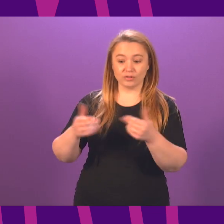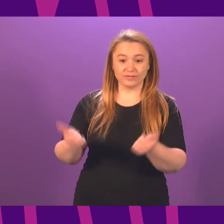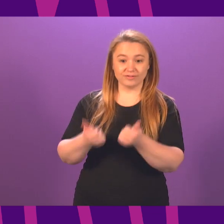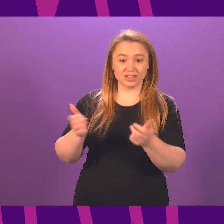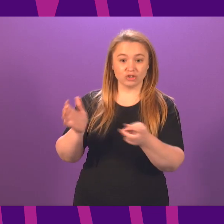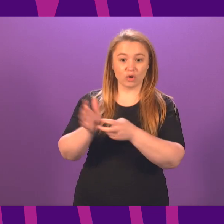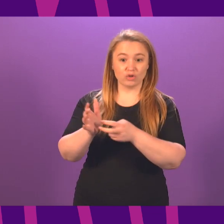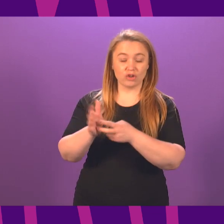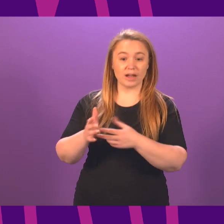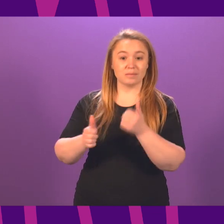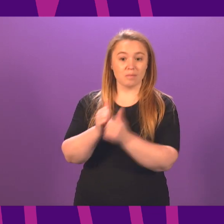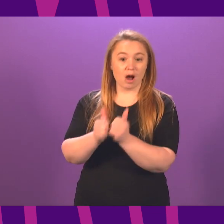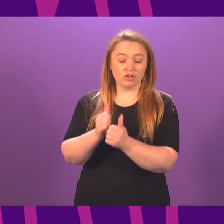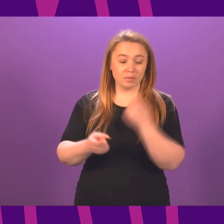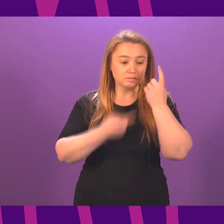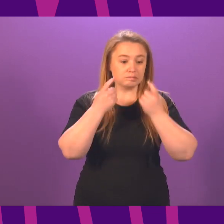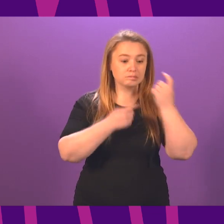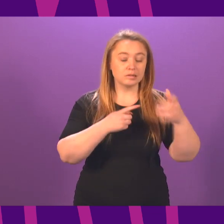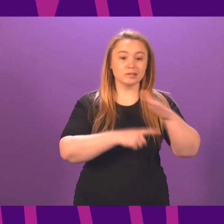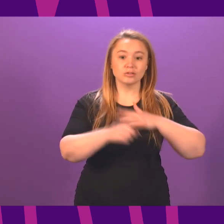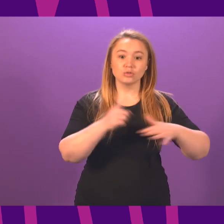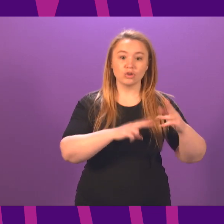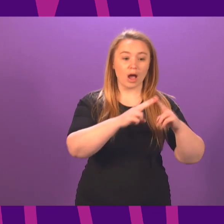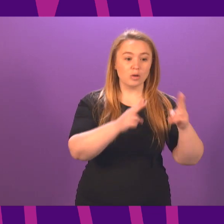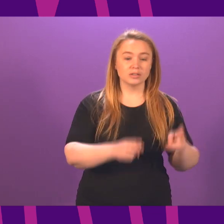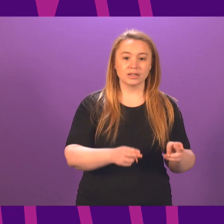social housing. In one instance, the elderly owners wish to move back into their property.